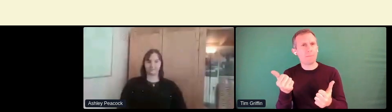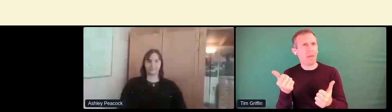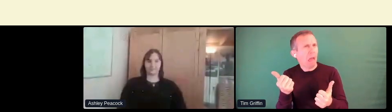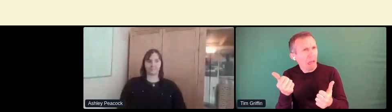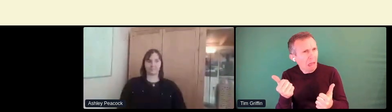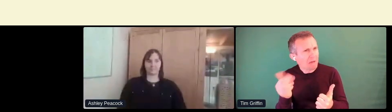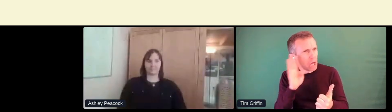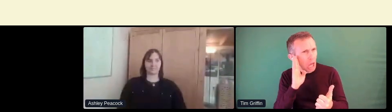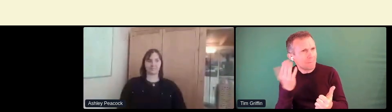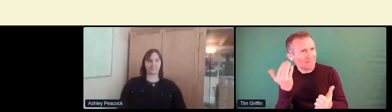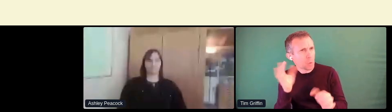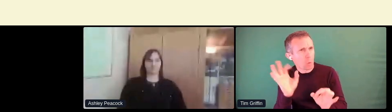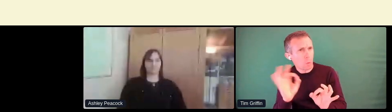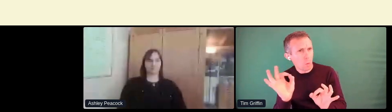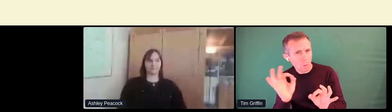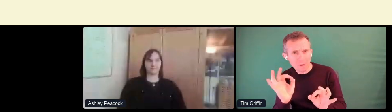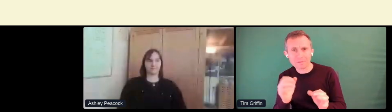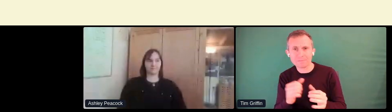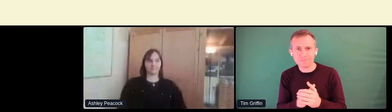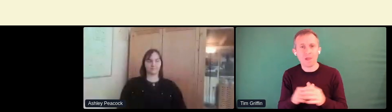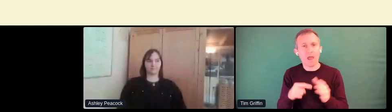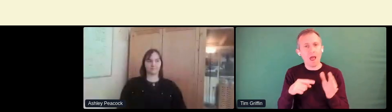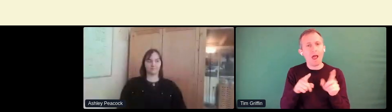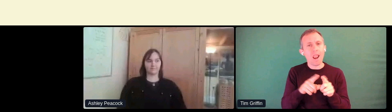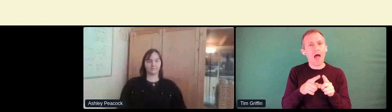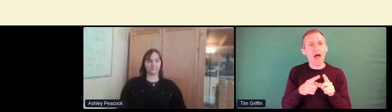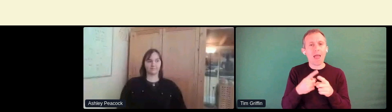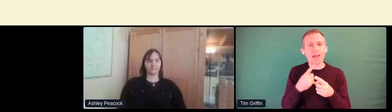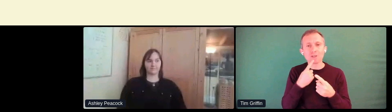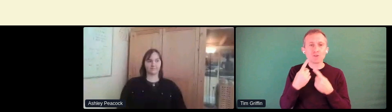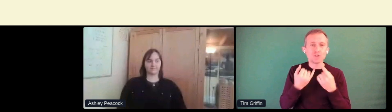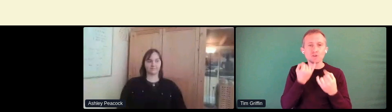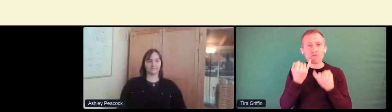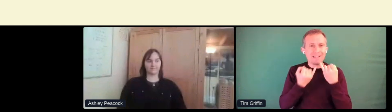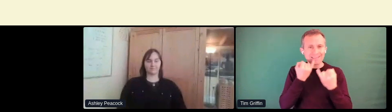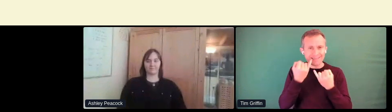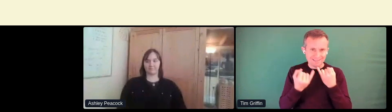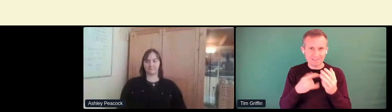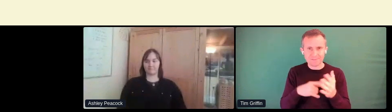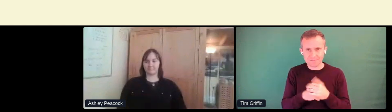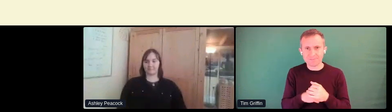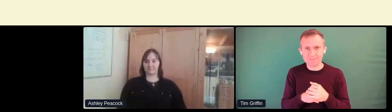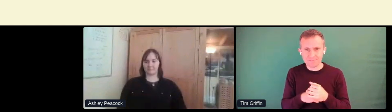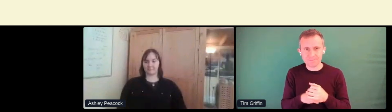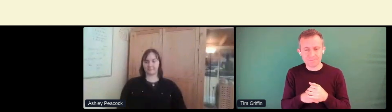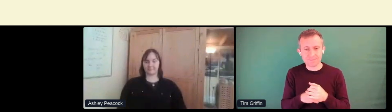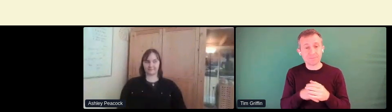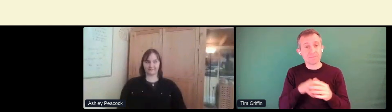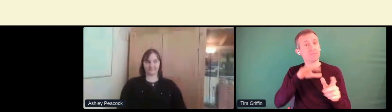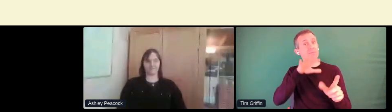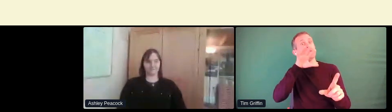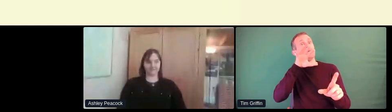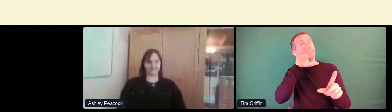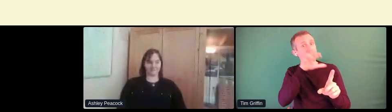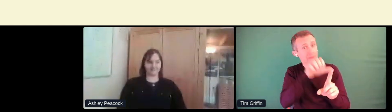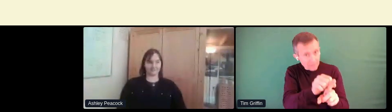syndrome. Just because you have a diagnosis like this doesn't mean that you can't take part in the